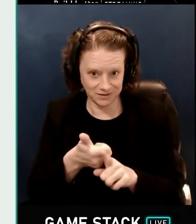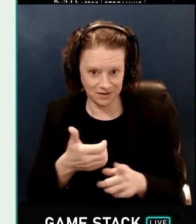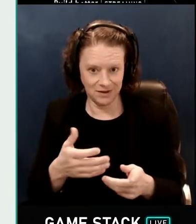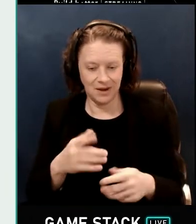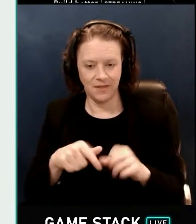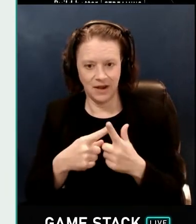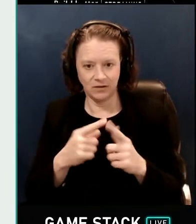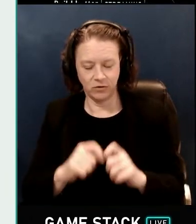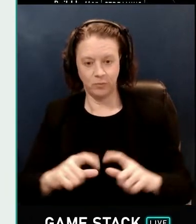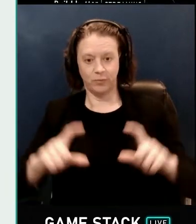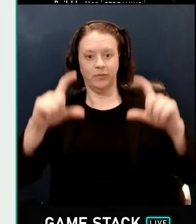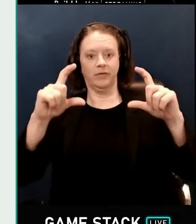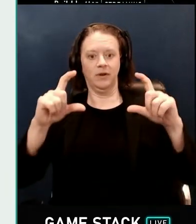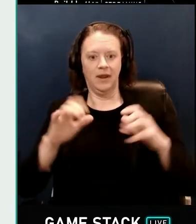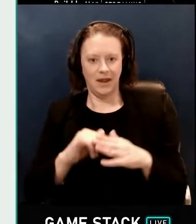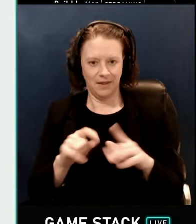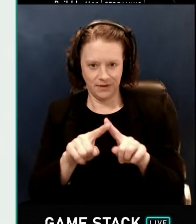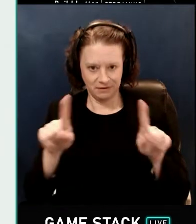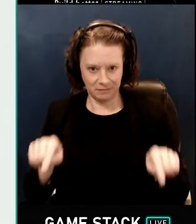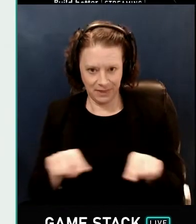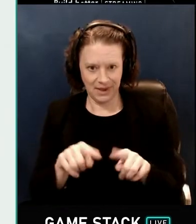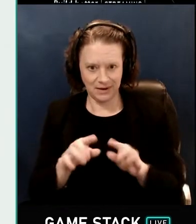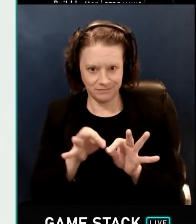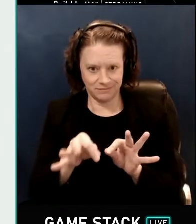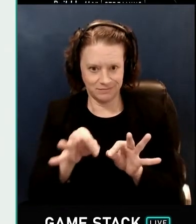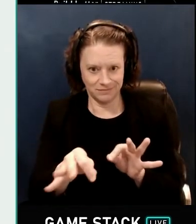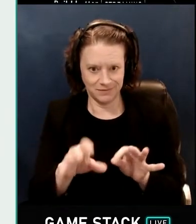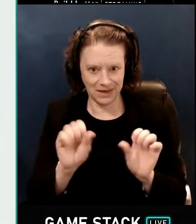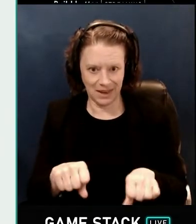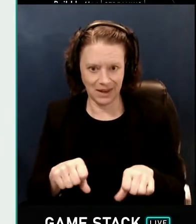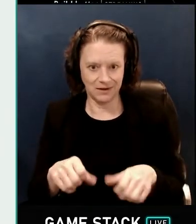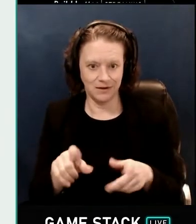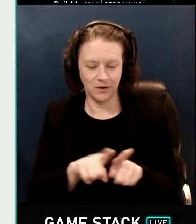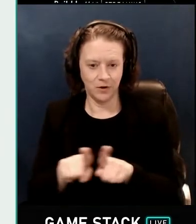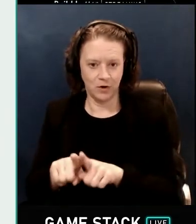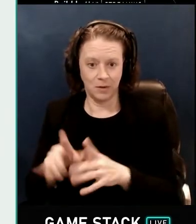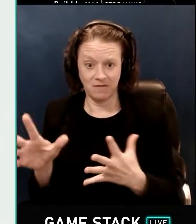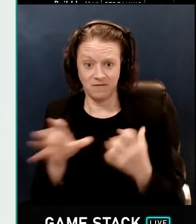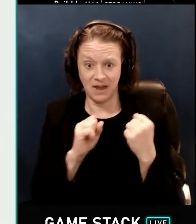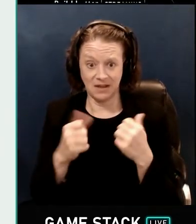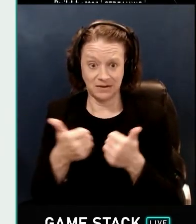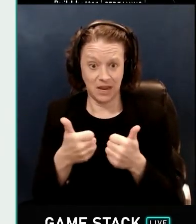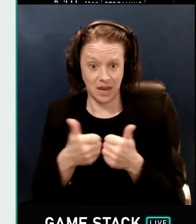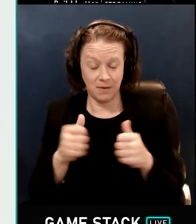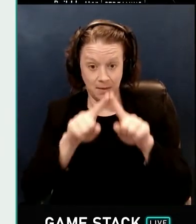displays actually have very different amounts of latency. It can vary from a fast-gaming monitor to a